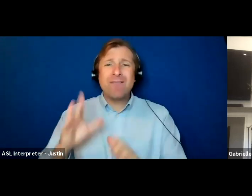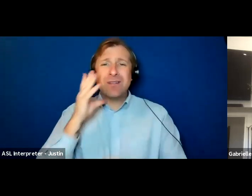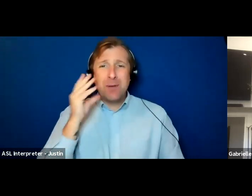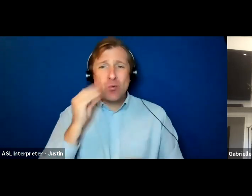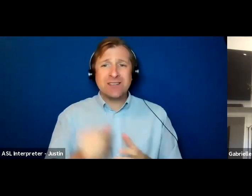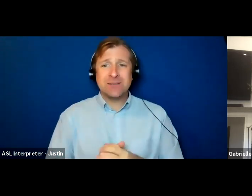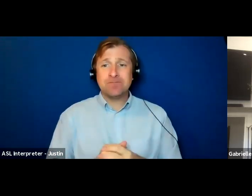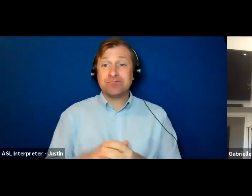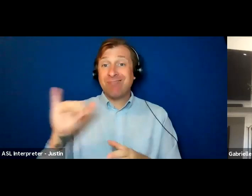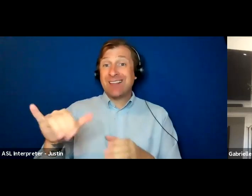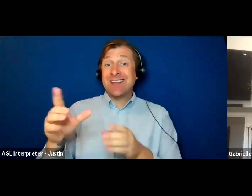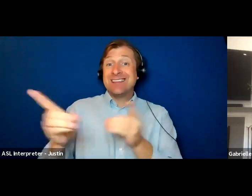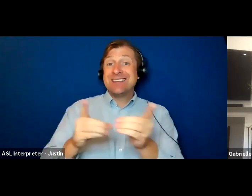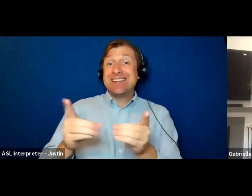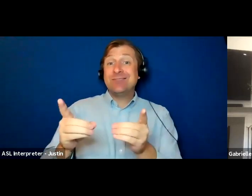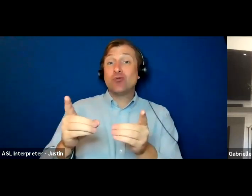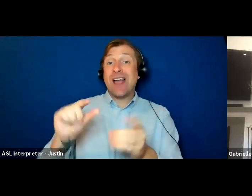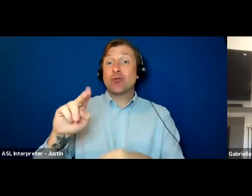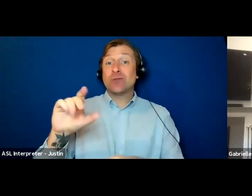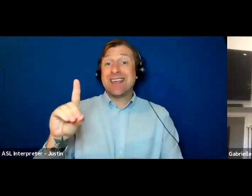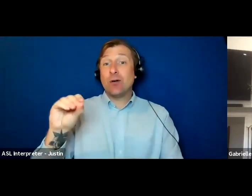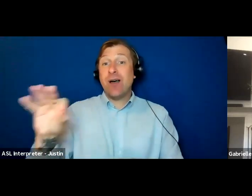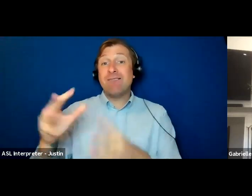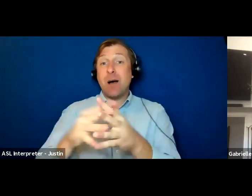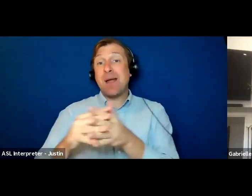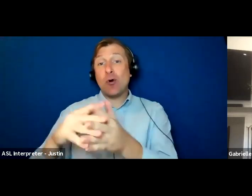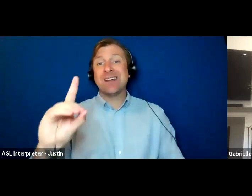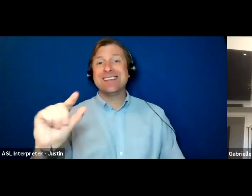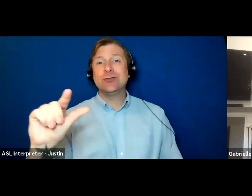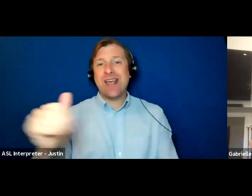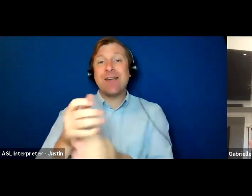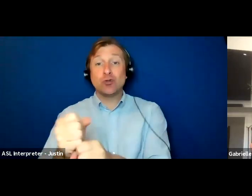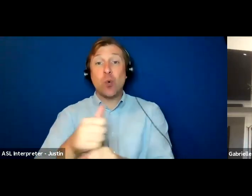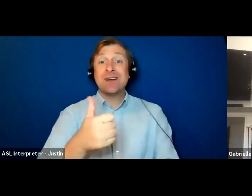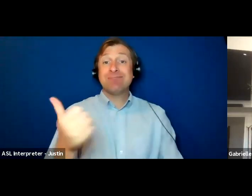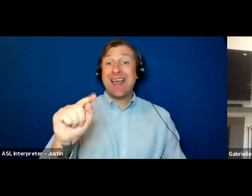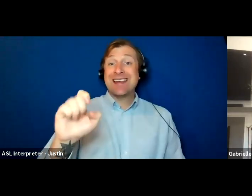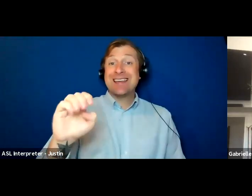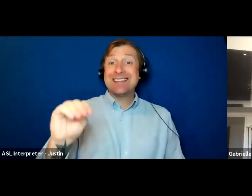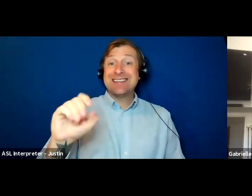That was the Directors Guild of America, IATSI, the Teamsters. Thank you all. And I don't want to leave out,